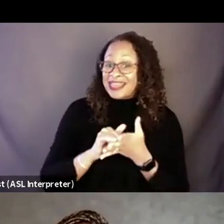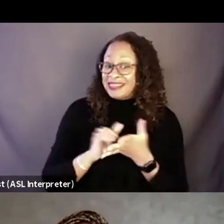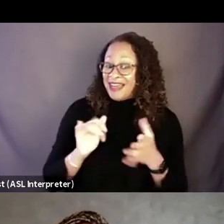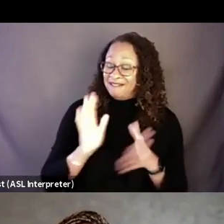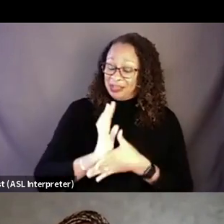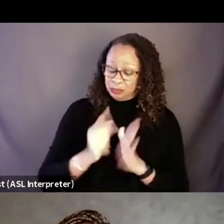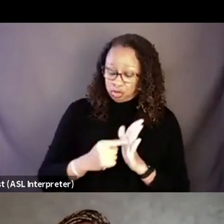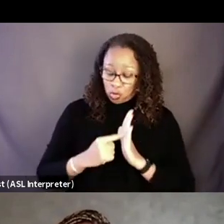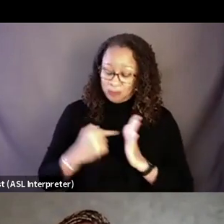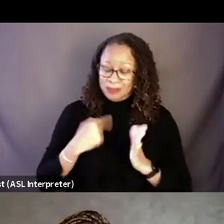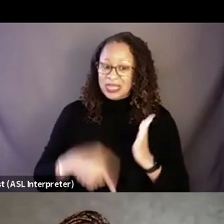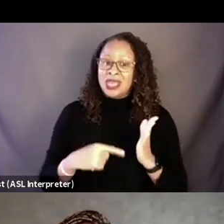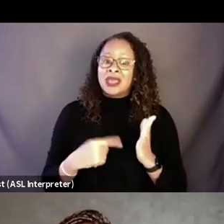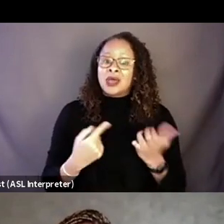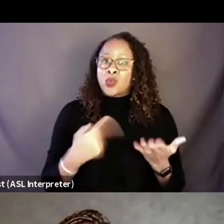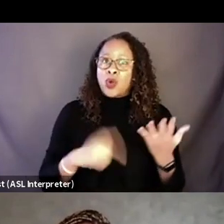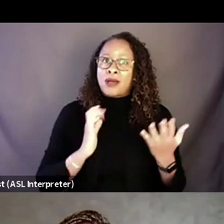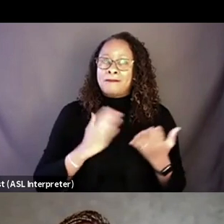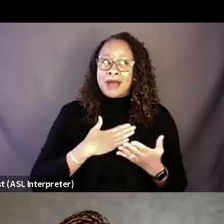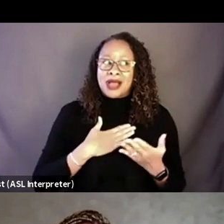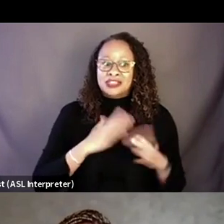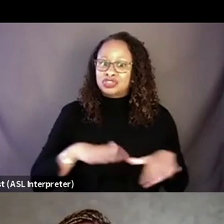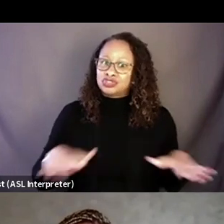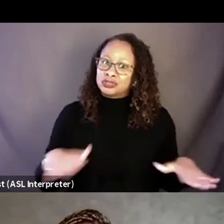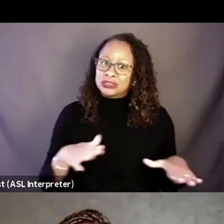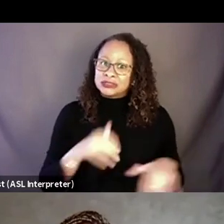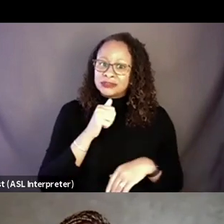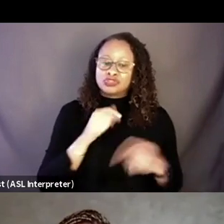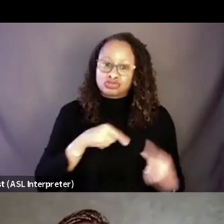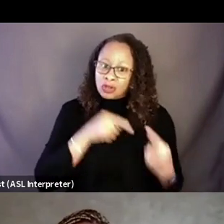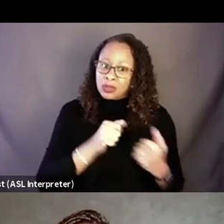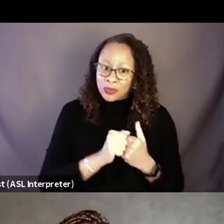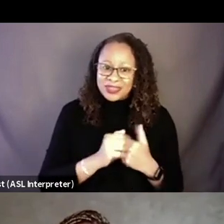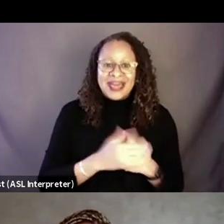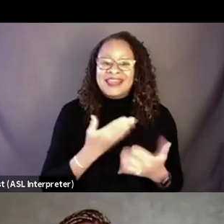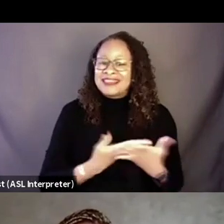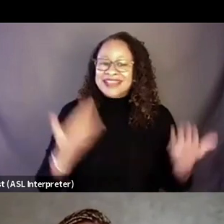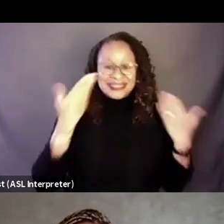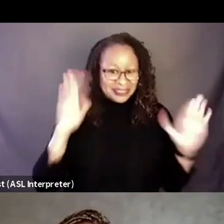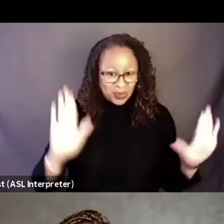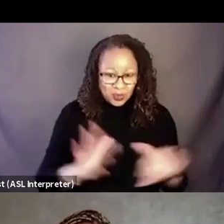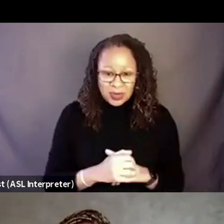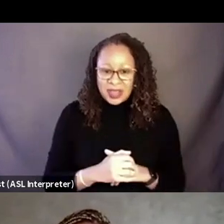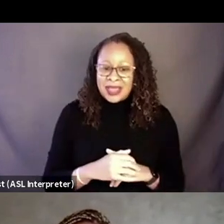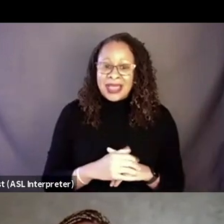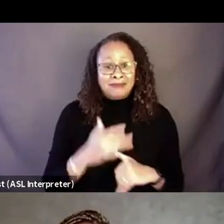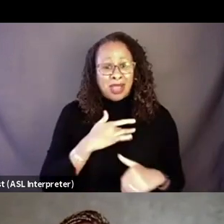what my children were suffering. Some of the things that they were really struggling with that I did not know and it broke my heart to see them that way